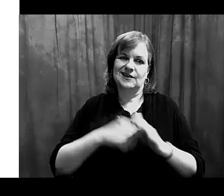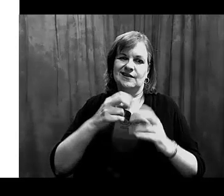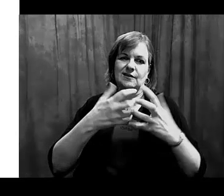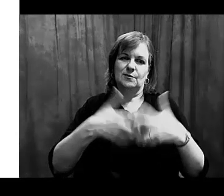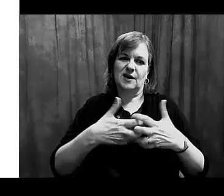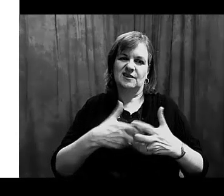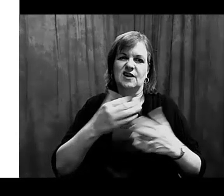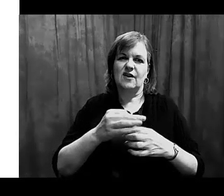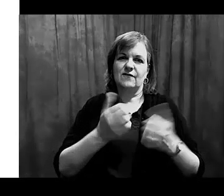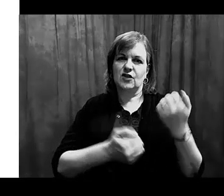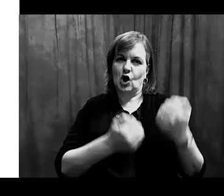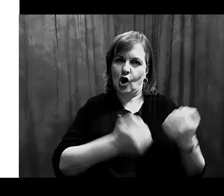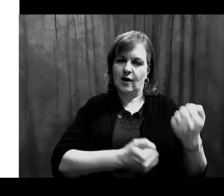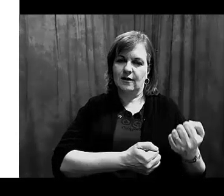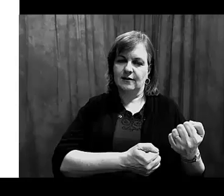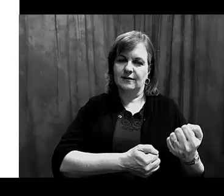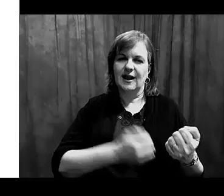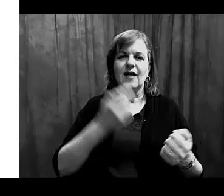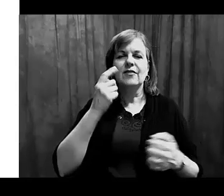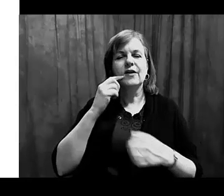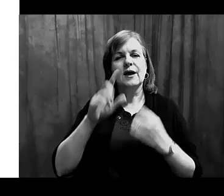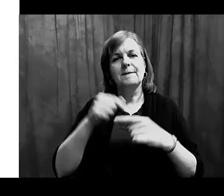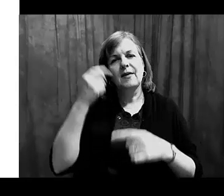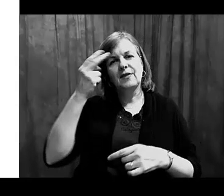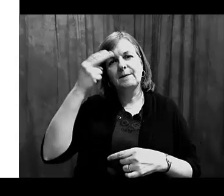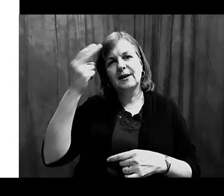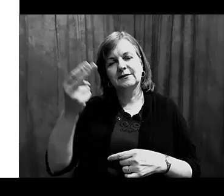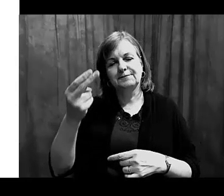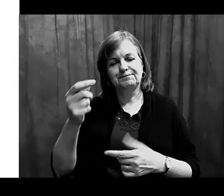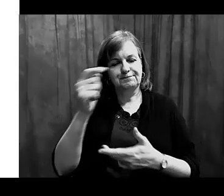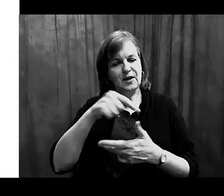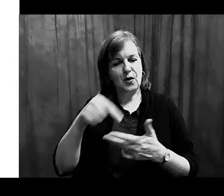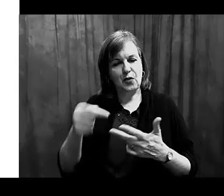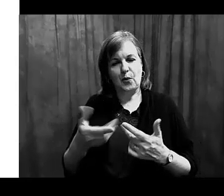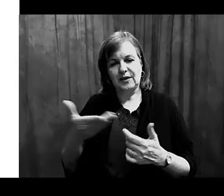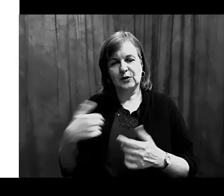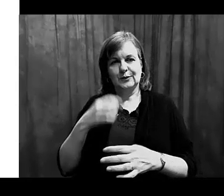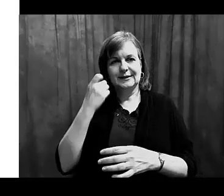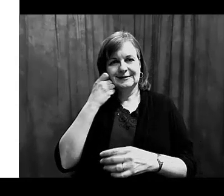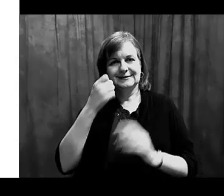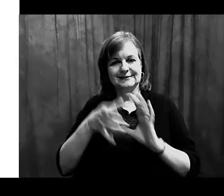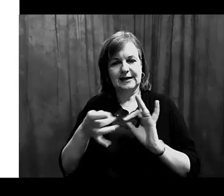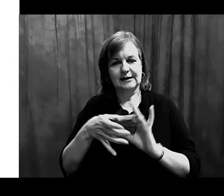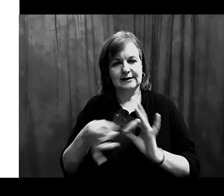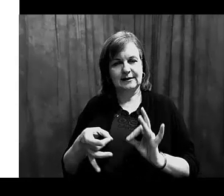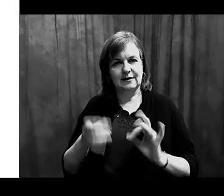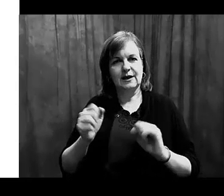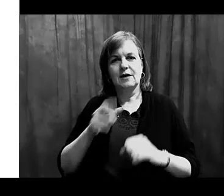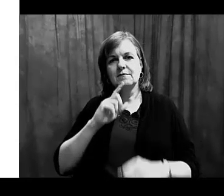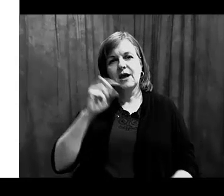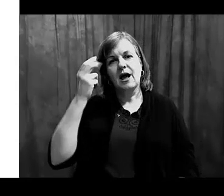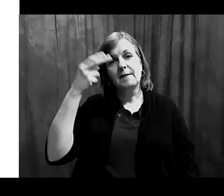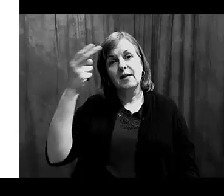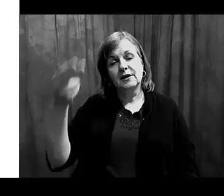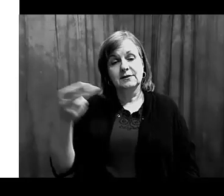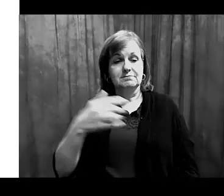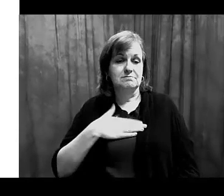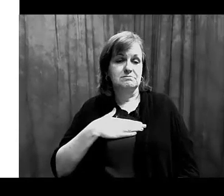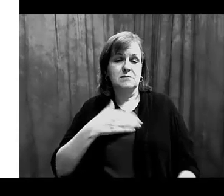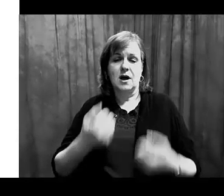the mechanics of your car - let's think about how this is a hypothesis -- all of those things we stated